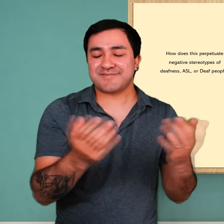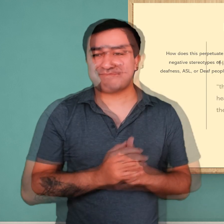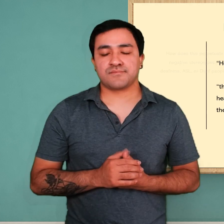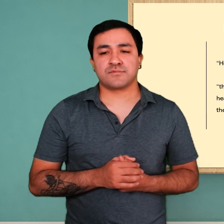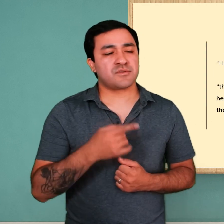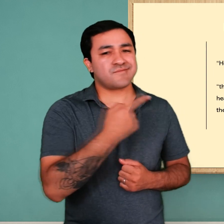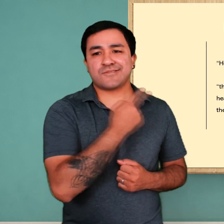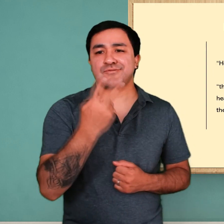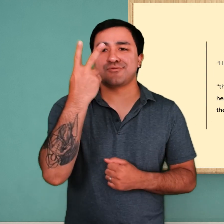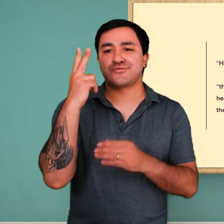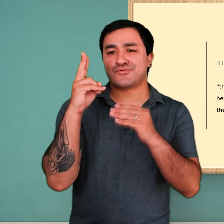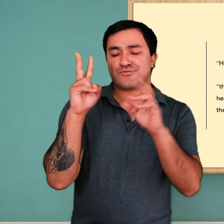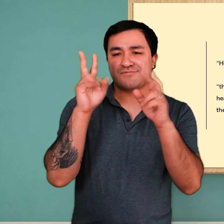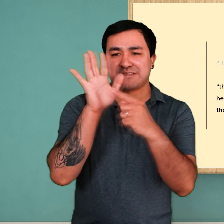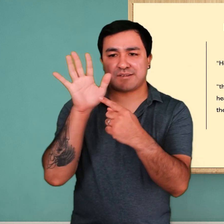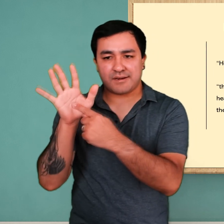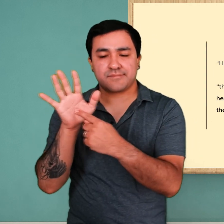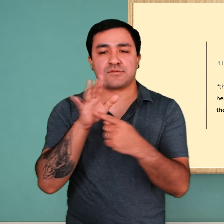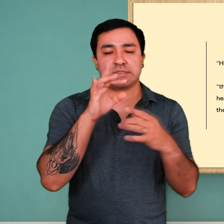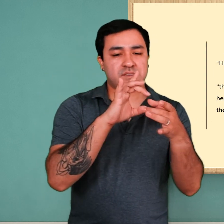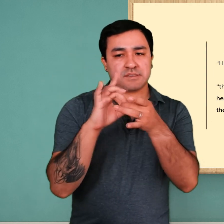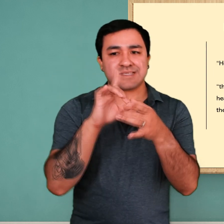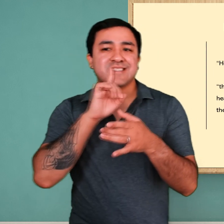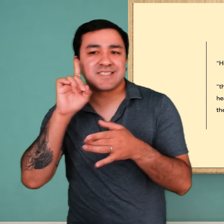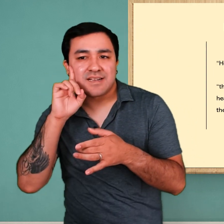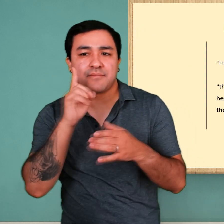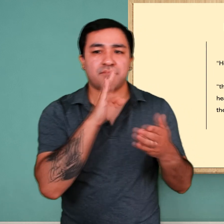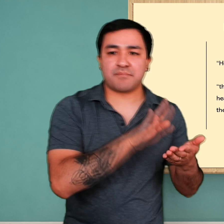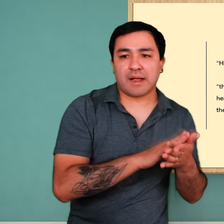Here are two more examples of connecting deafness with being bad.